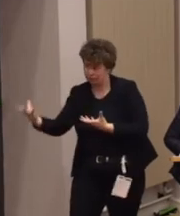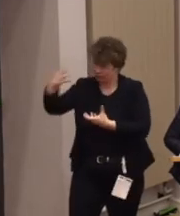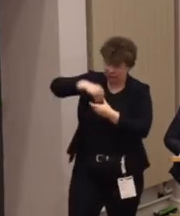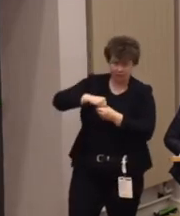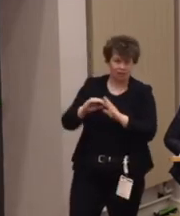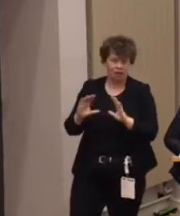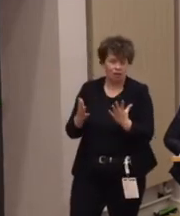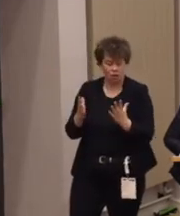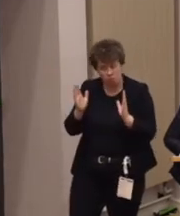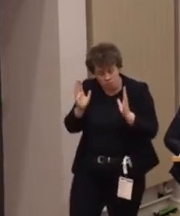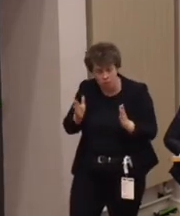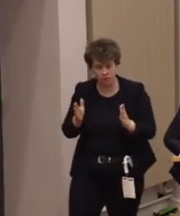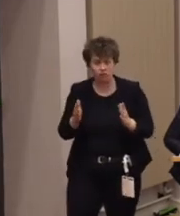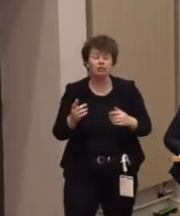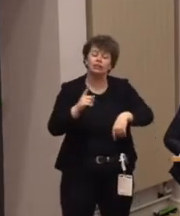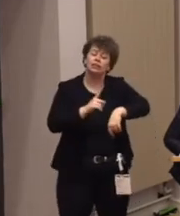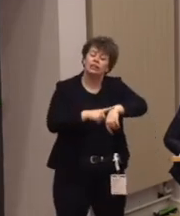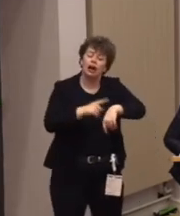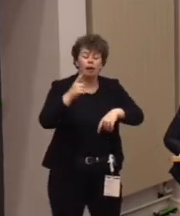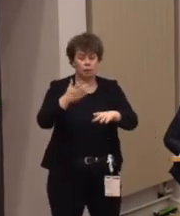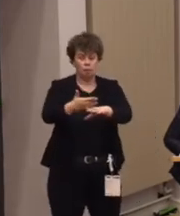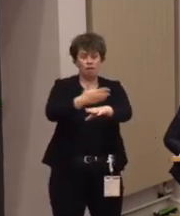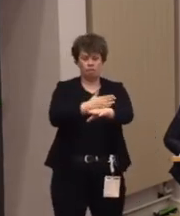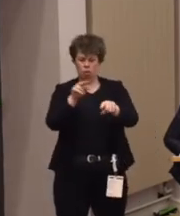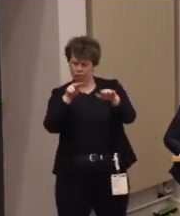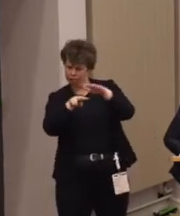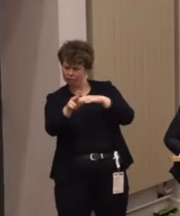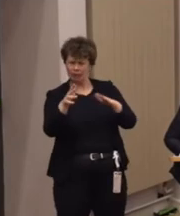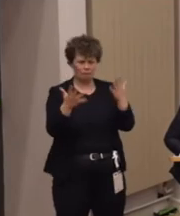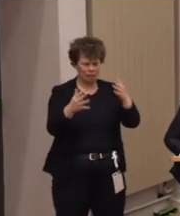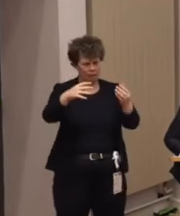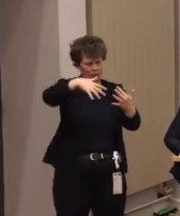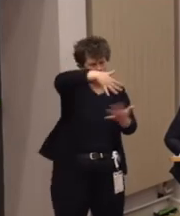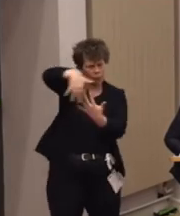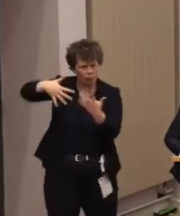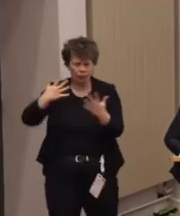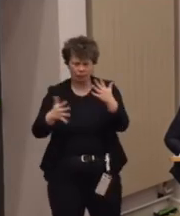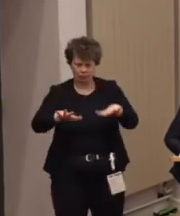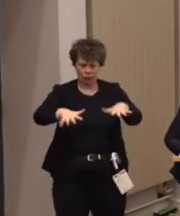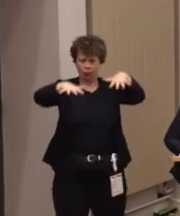Engaging in the disaster process is key for us when the loss and damage debate is happening